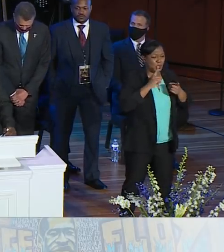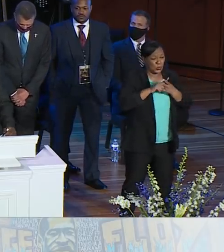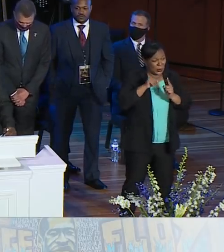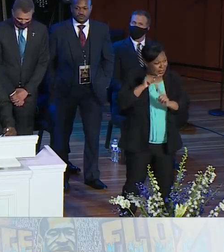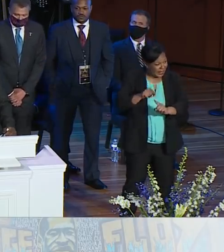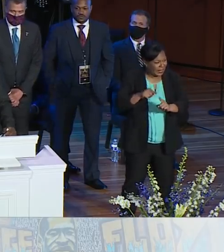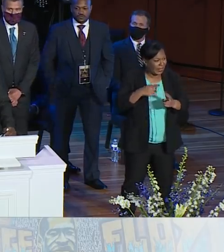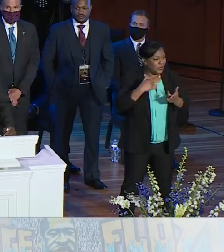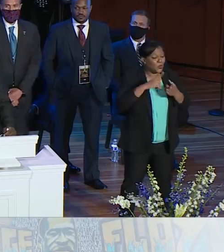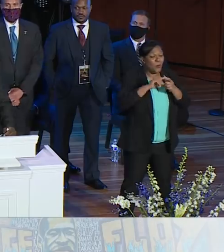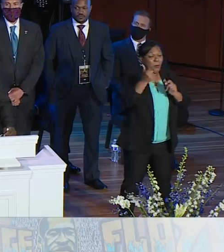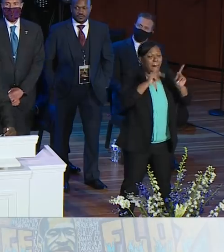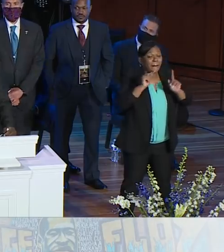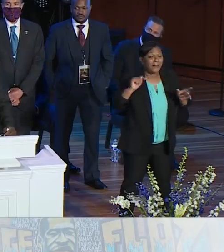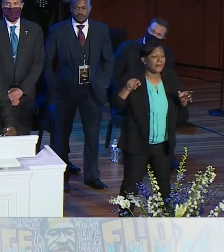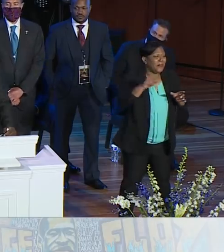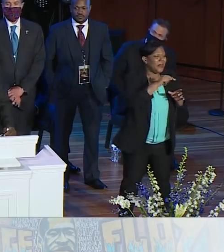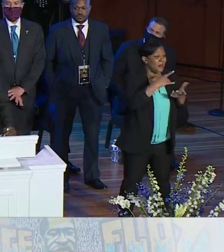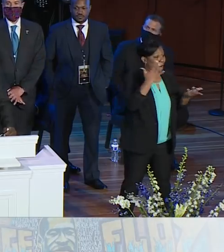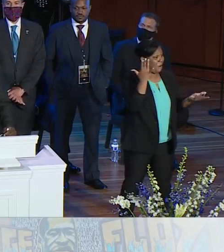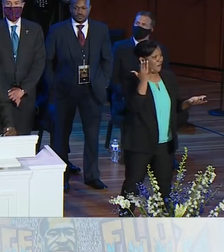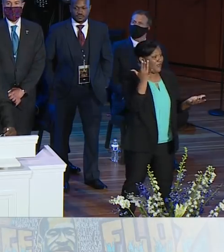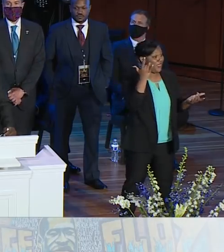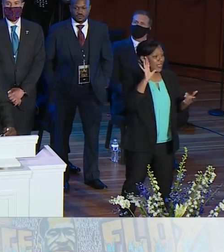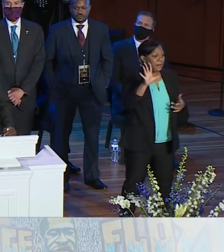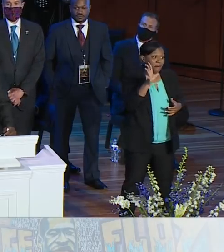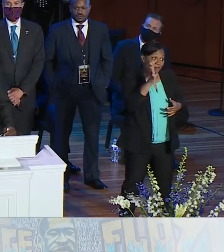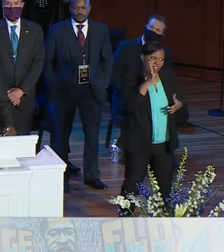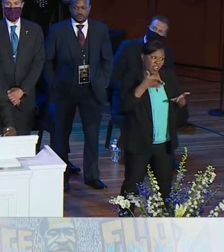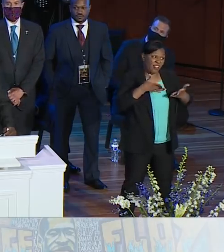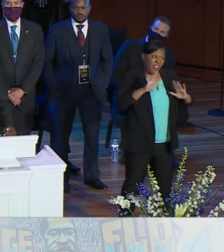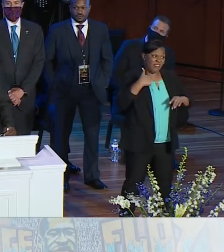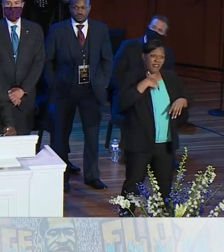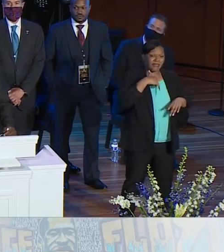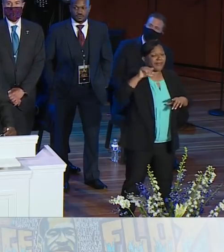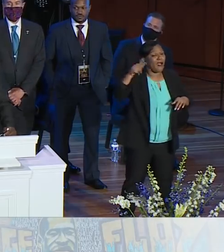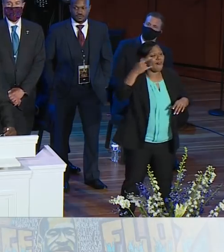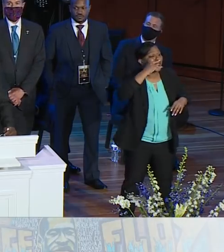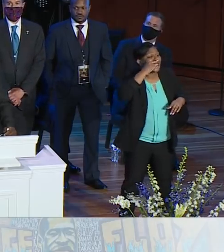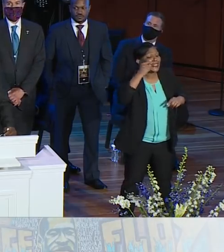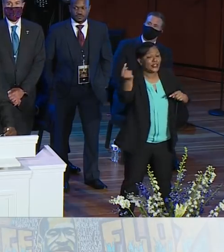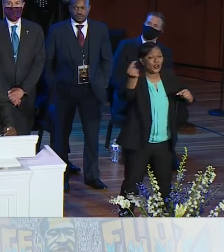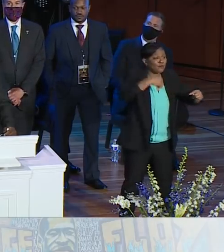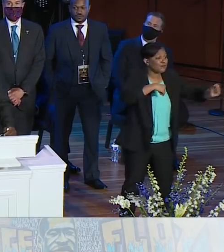WITH MY BROTHER, IT WAS JUST LIKE INSPIRING TO OTHER PEOPLE